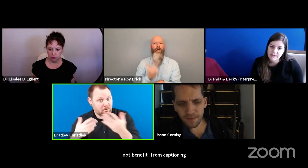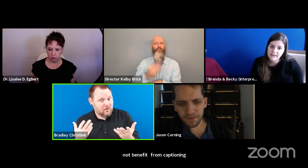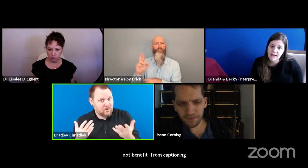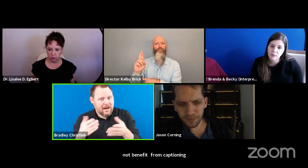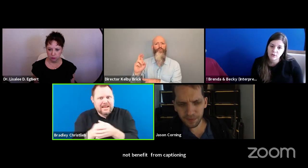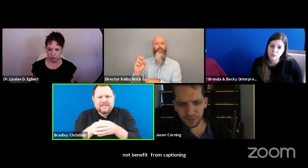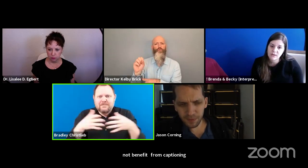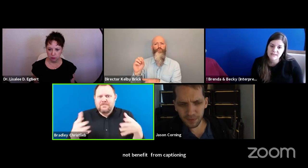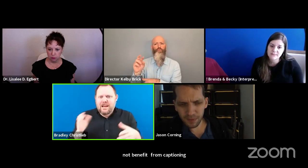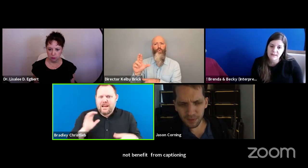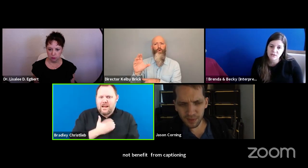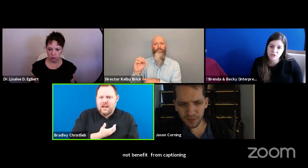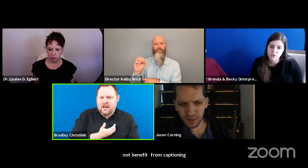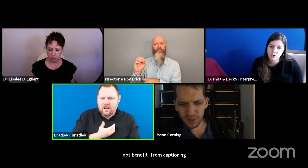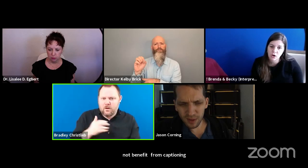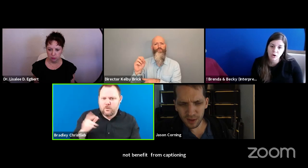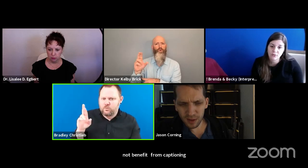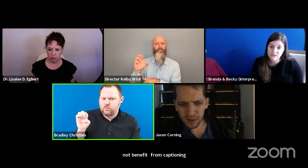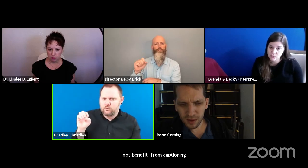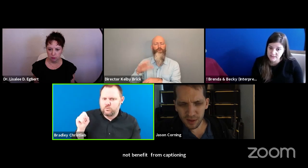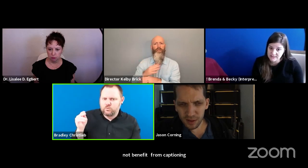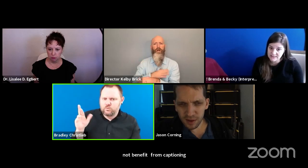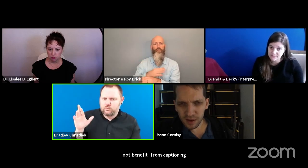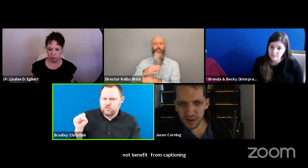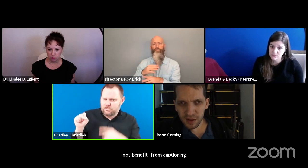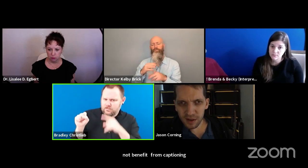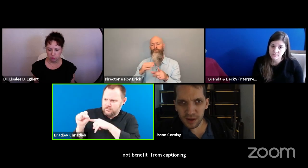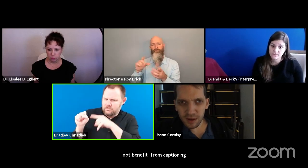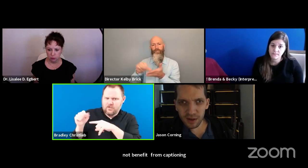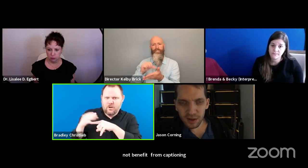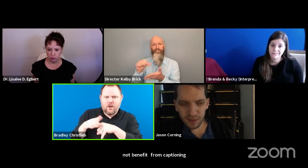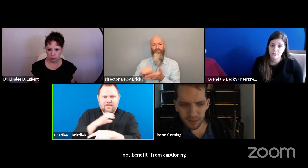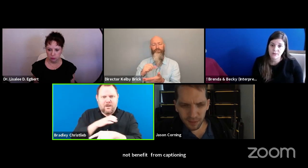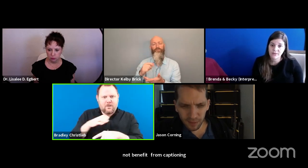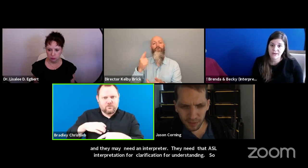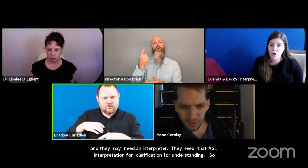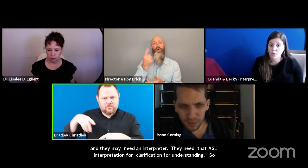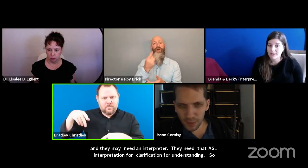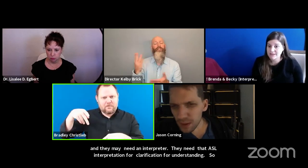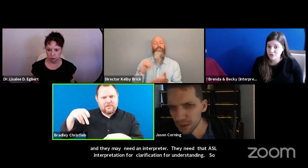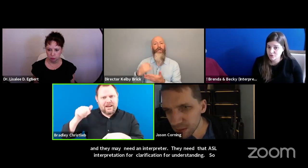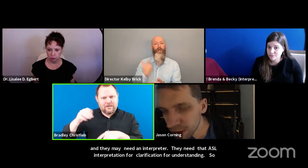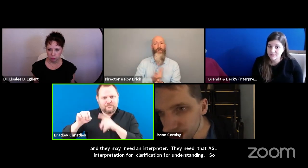Now, could we expand our resources within our page?